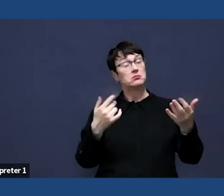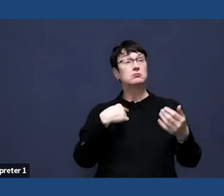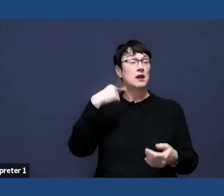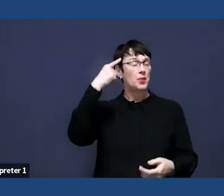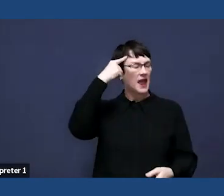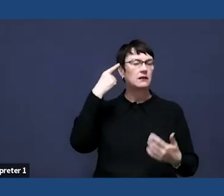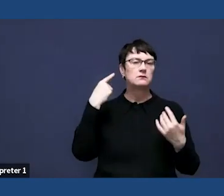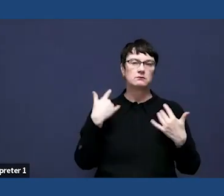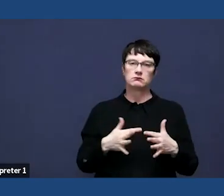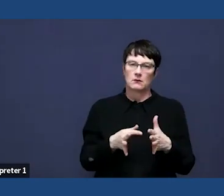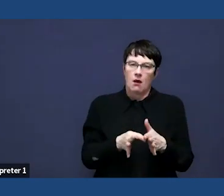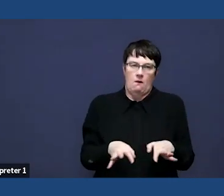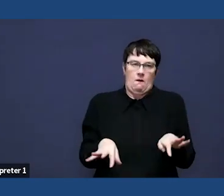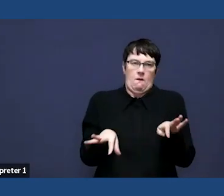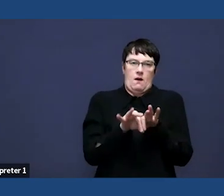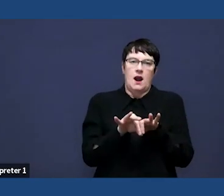sector and Civil Society.